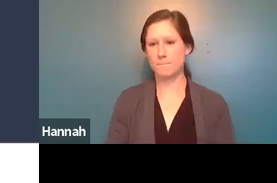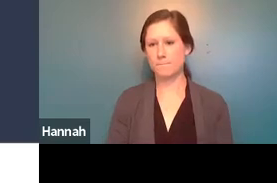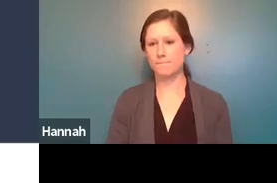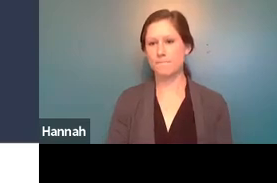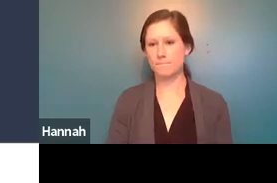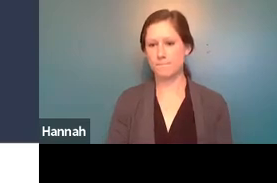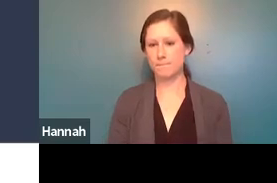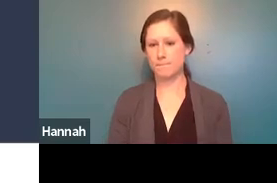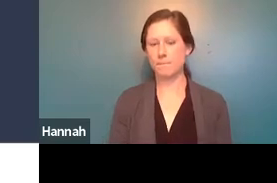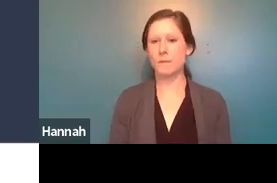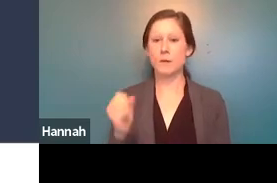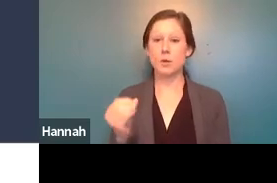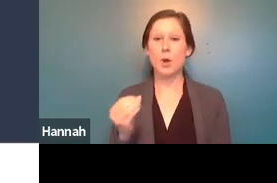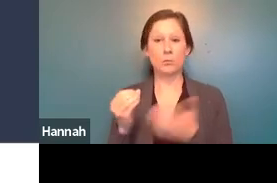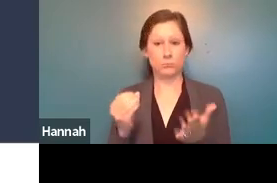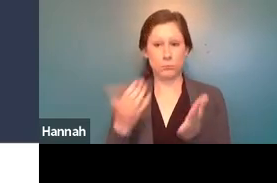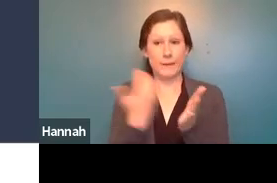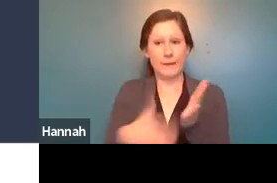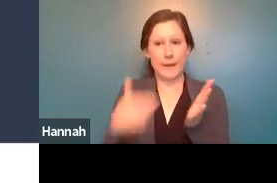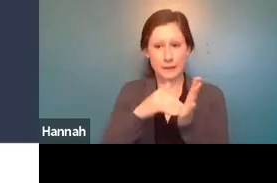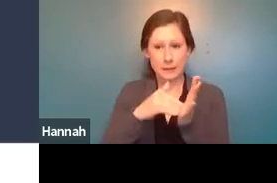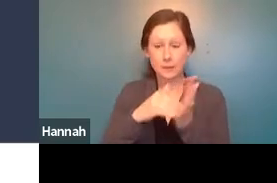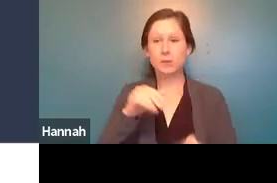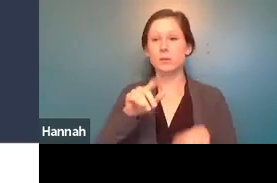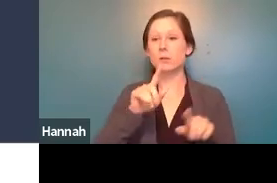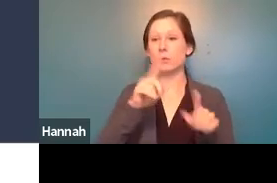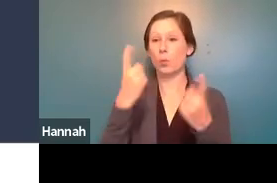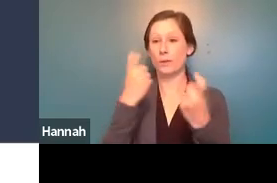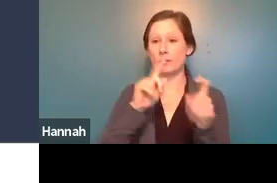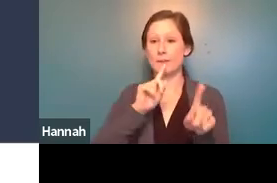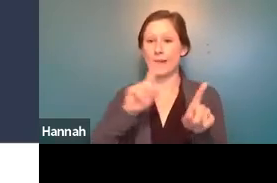here again is what the question-and-answer bar should look like. There's a little raise your hand button